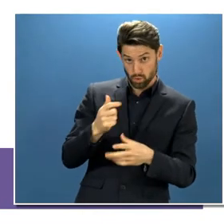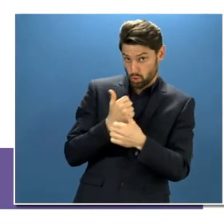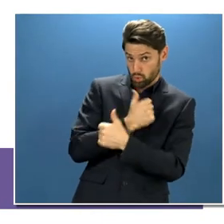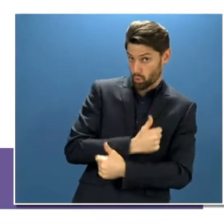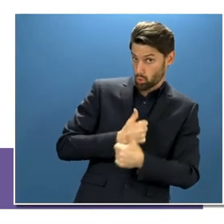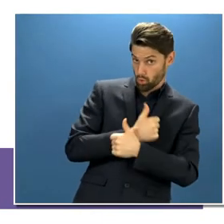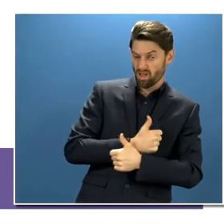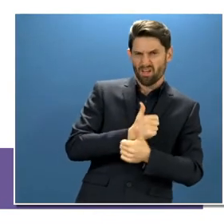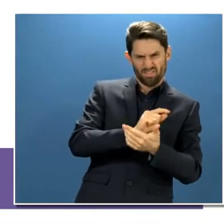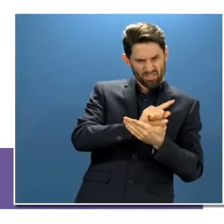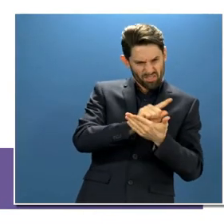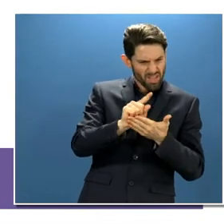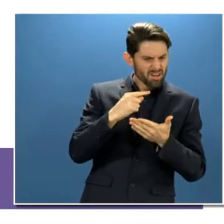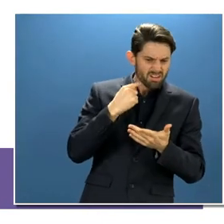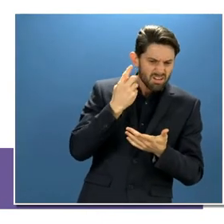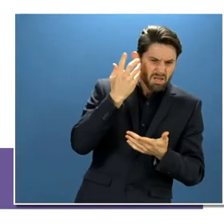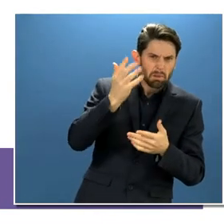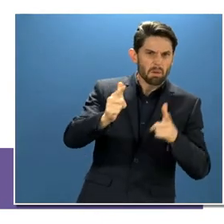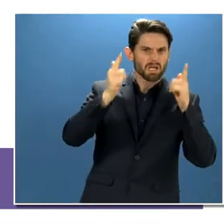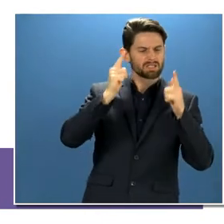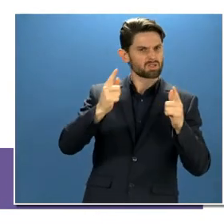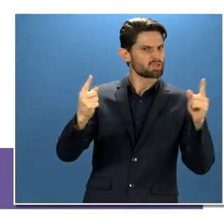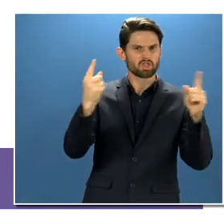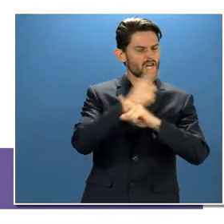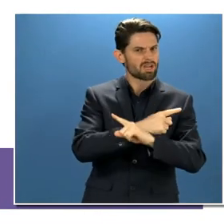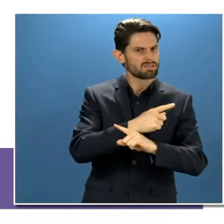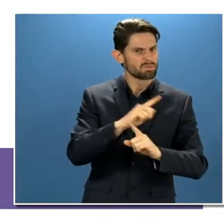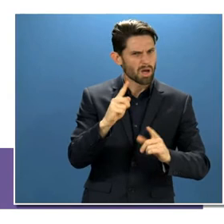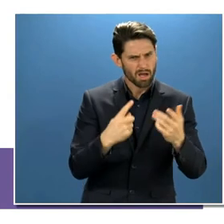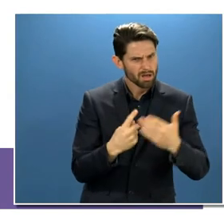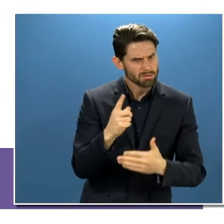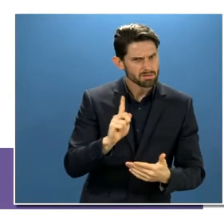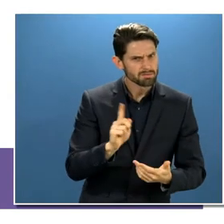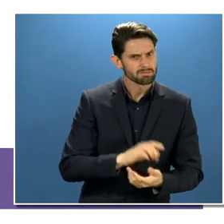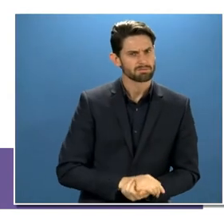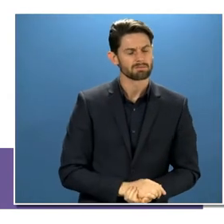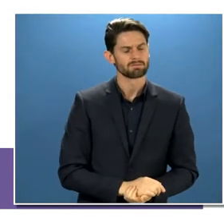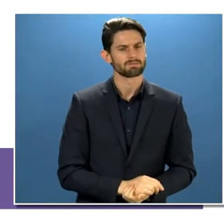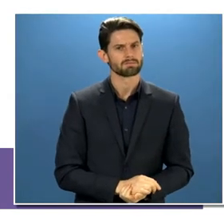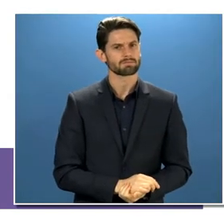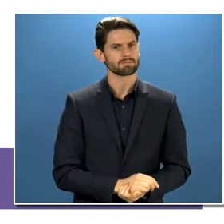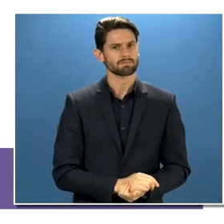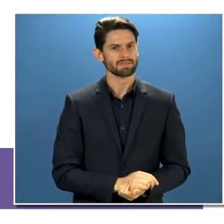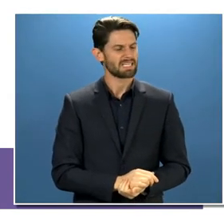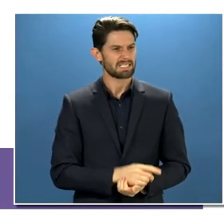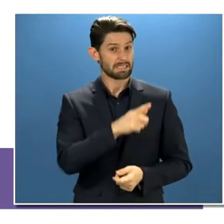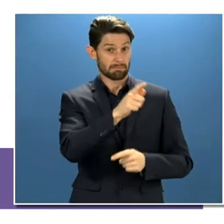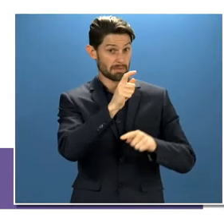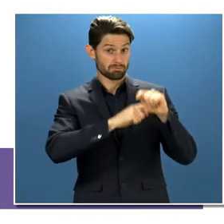the boss was not great? Yes. What happened? Yes, they just started being really rude because I couldn't measure